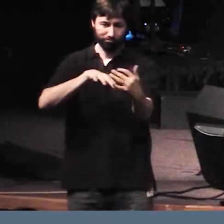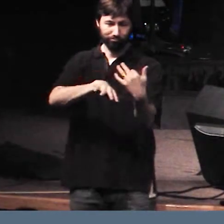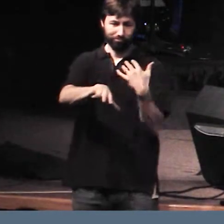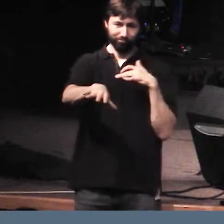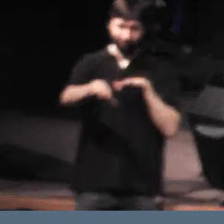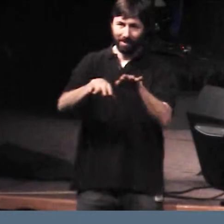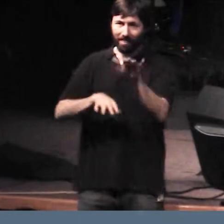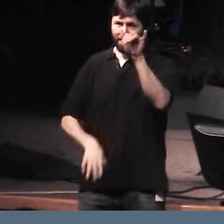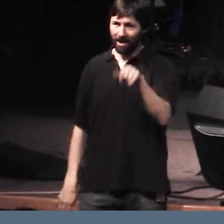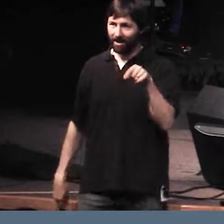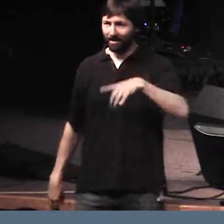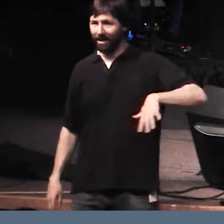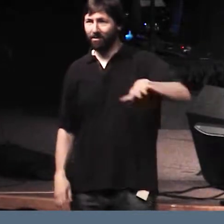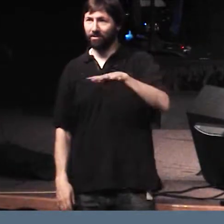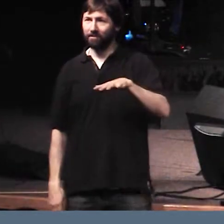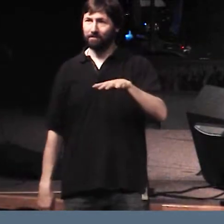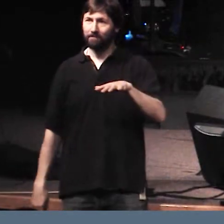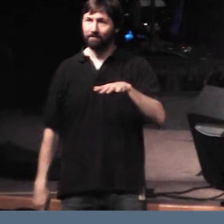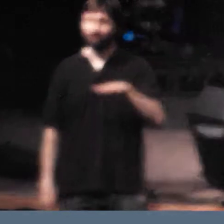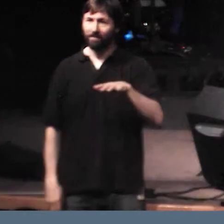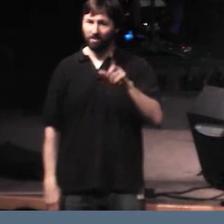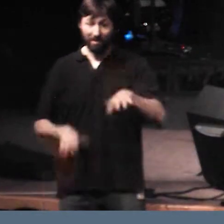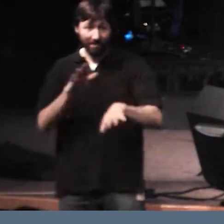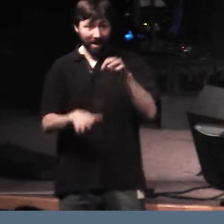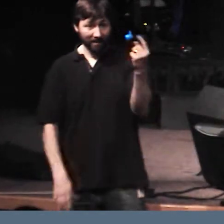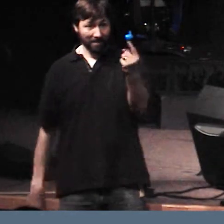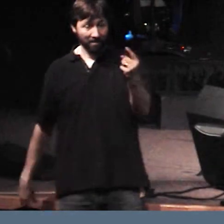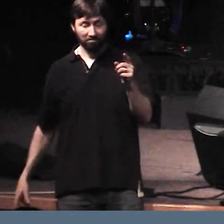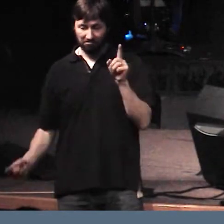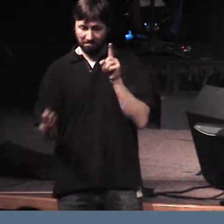or go out of town you have to go to out the city gate and so if you need to find somebody that's where you go